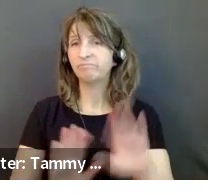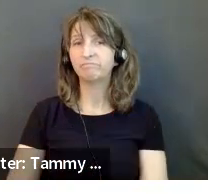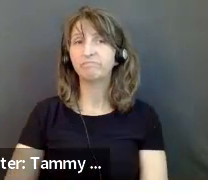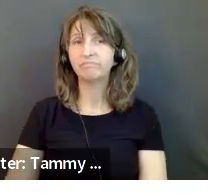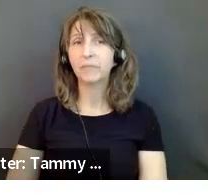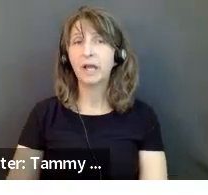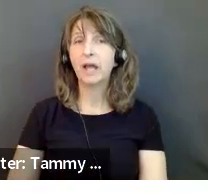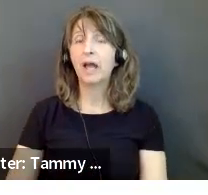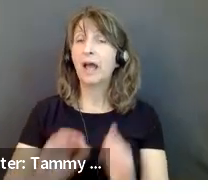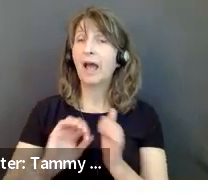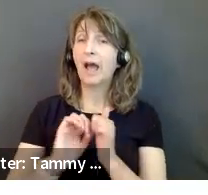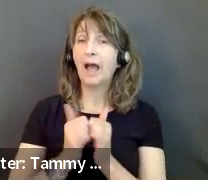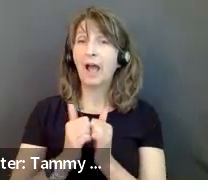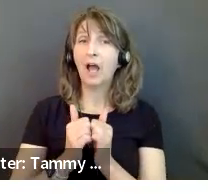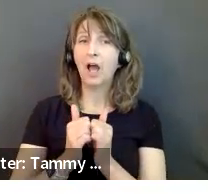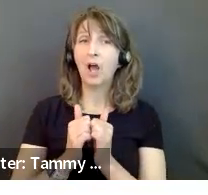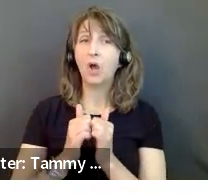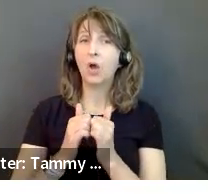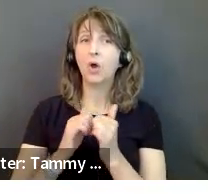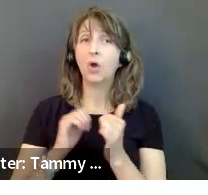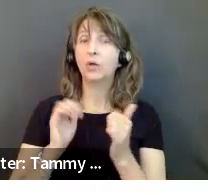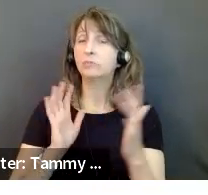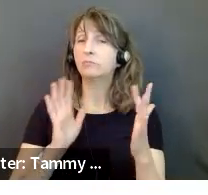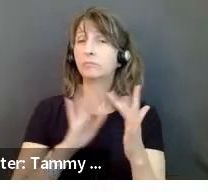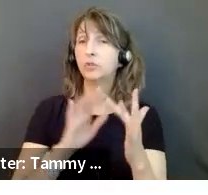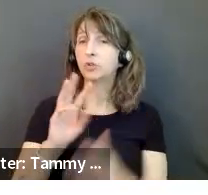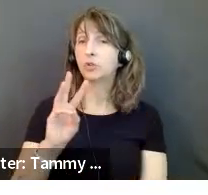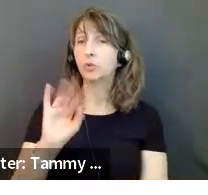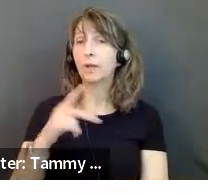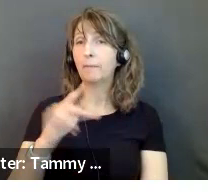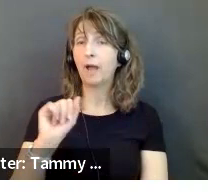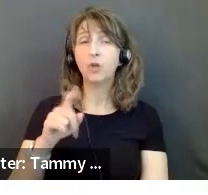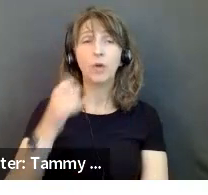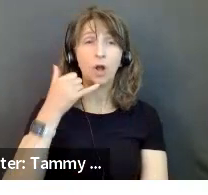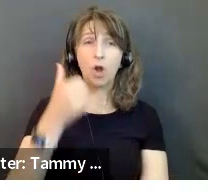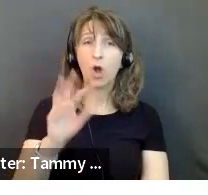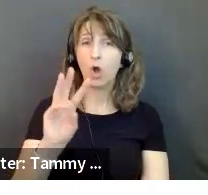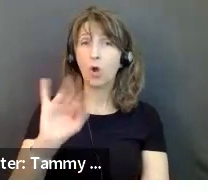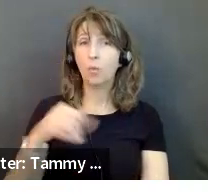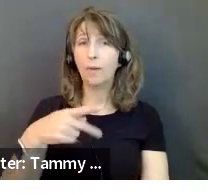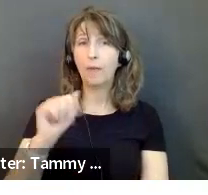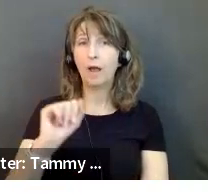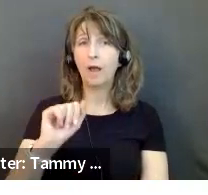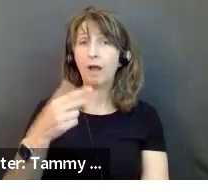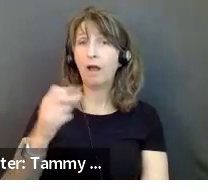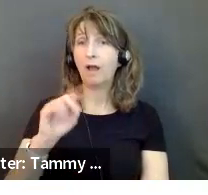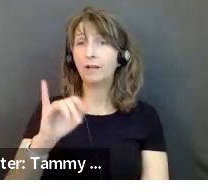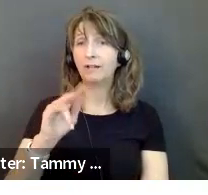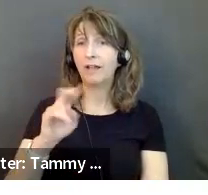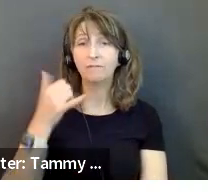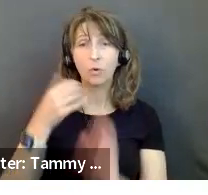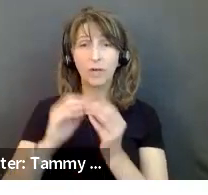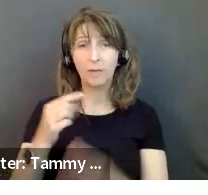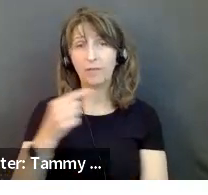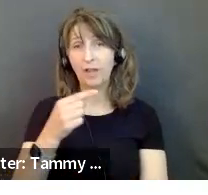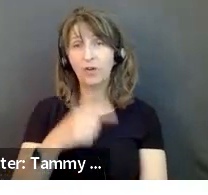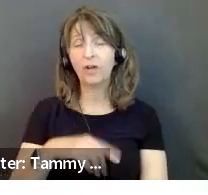How do we refer to Whipp? You can do it directly by calling the Vipa hotline as a toll free number that you see there.